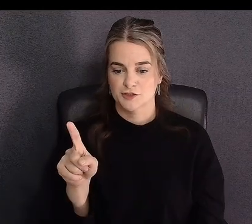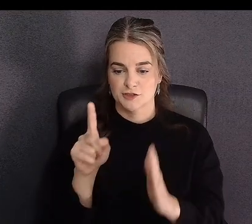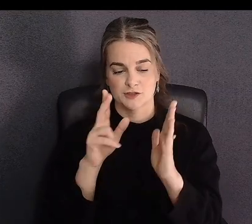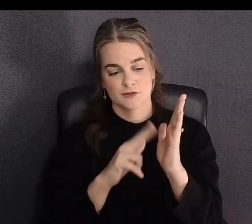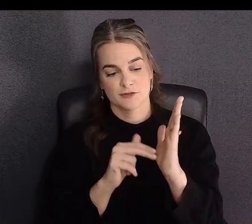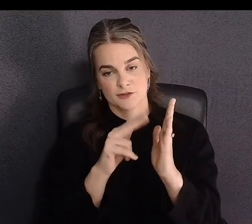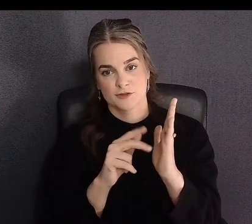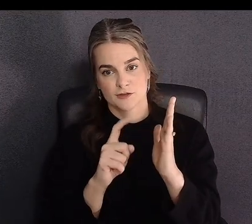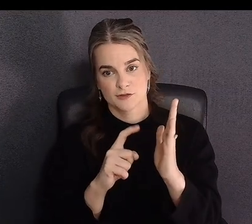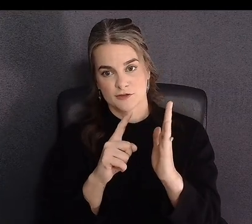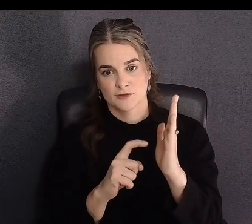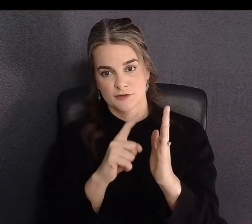adapting your creative process.